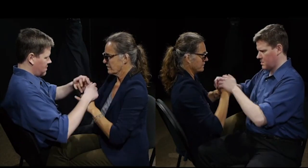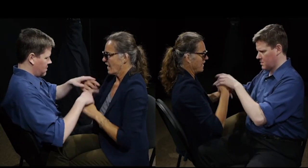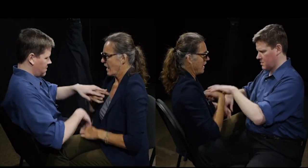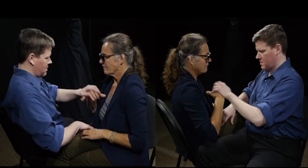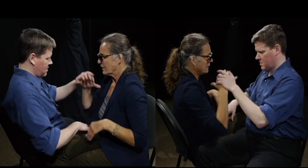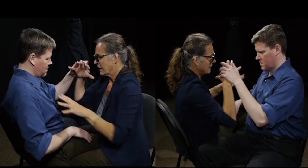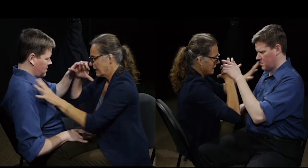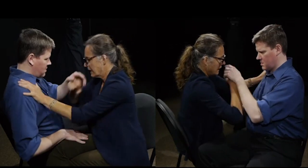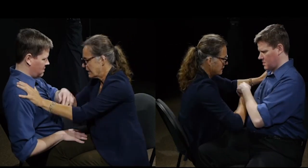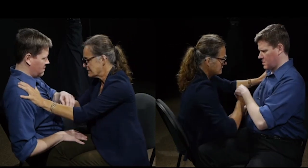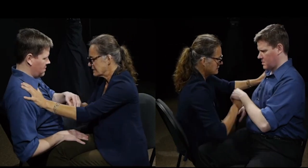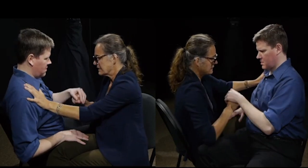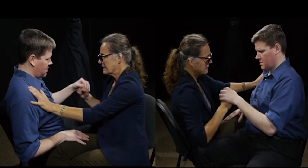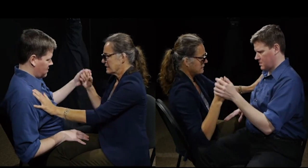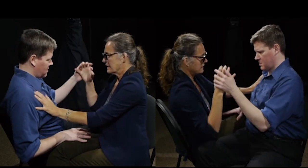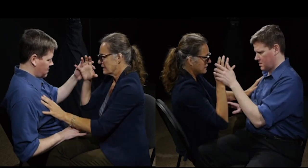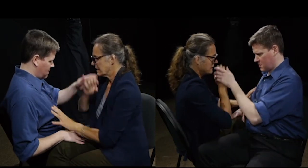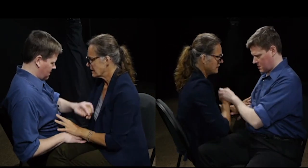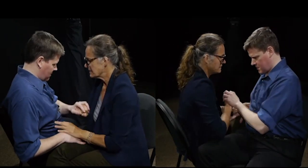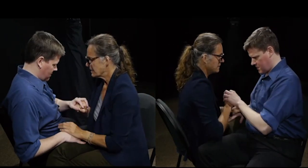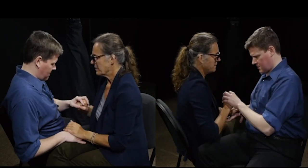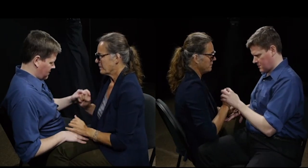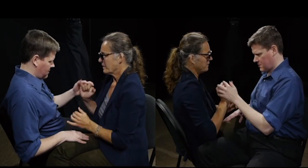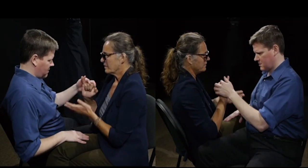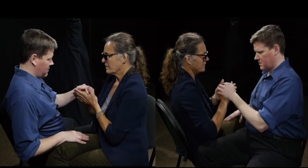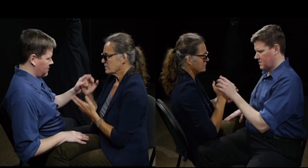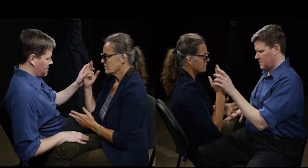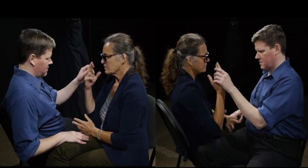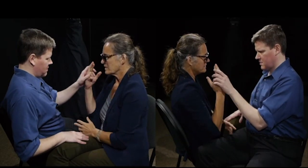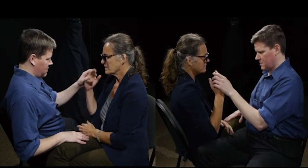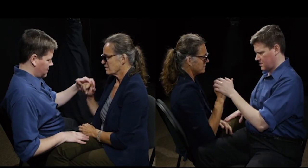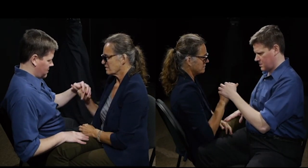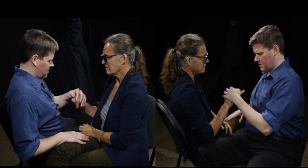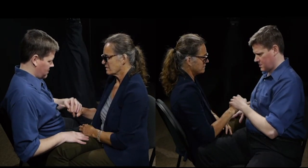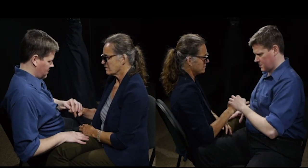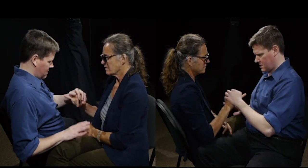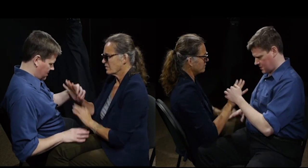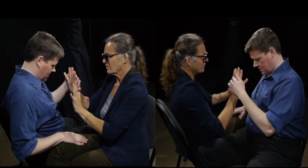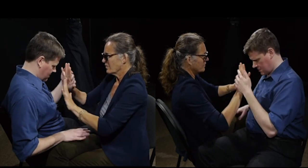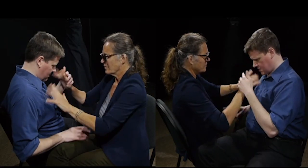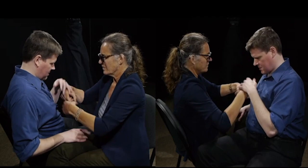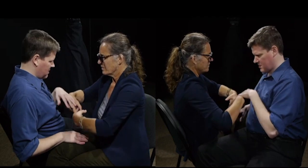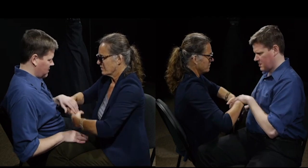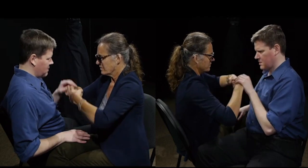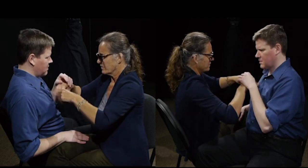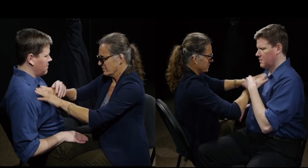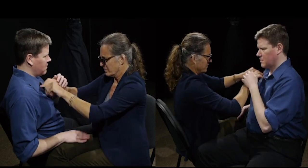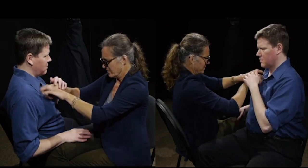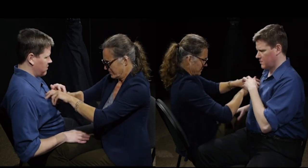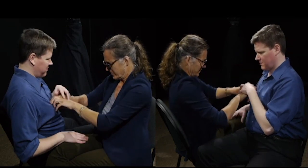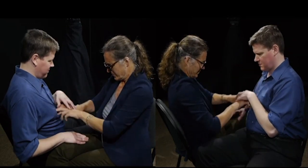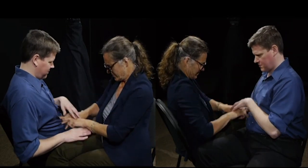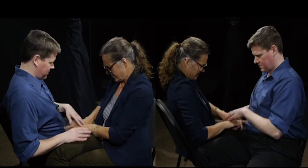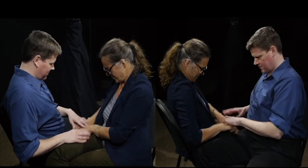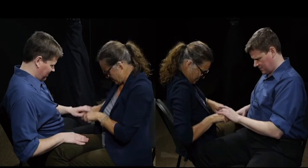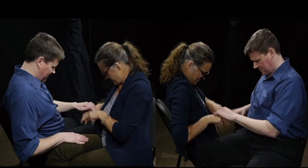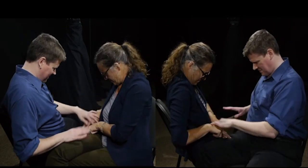We can't perceive or understand ASL, so we have to guess. Our research shows that Protactile signers are moving instead to contact space,